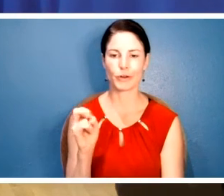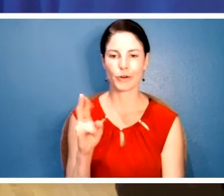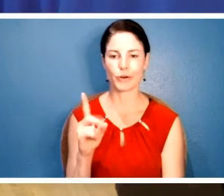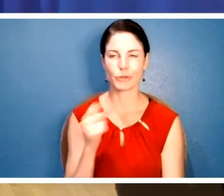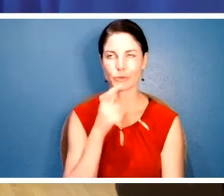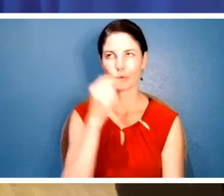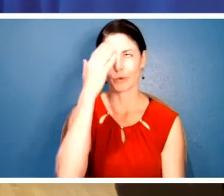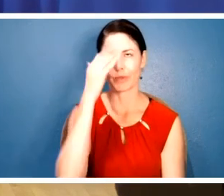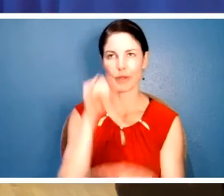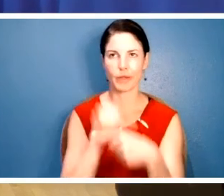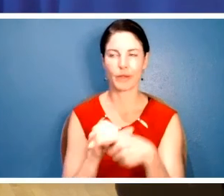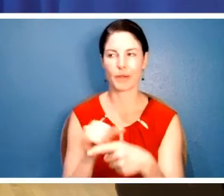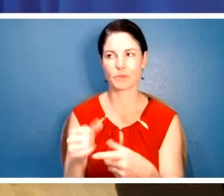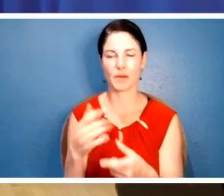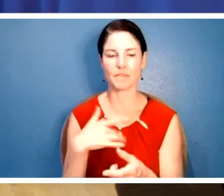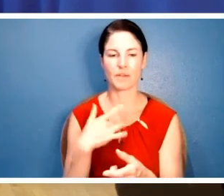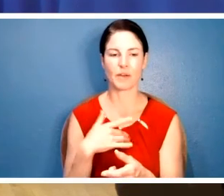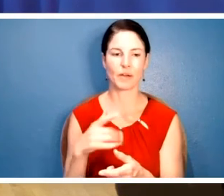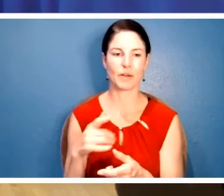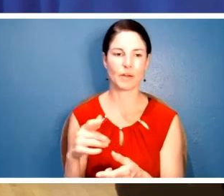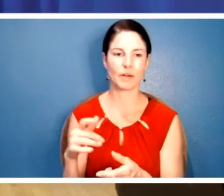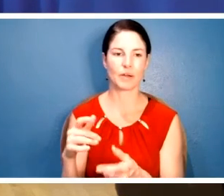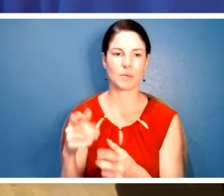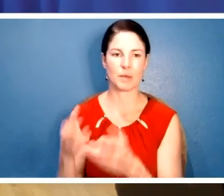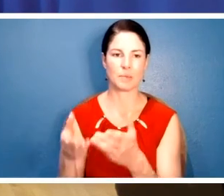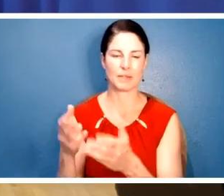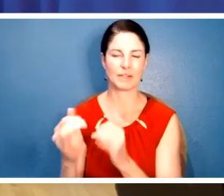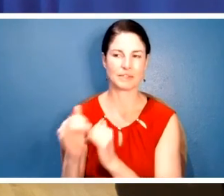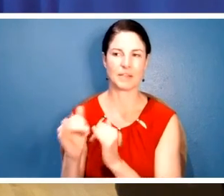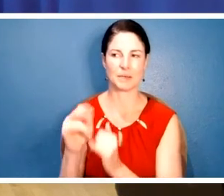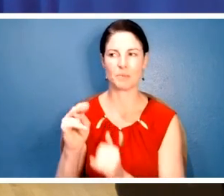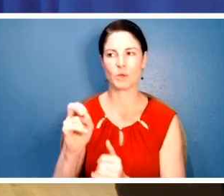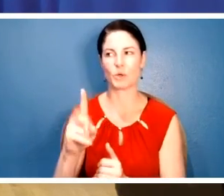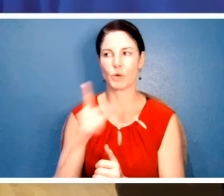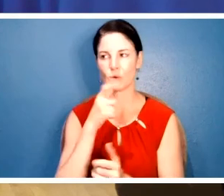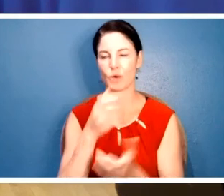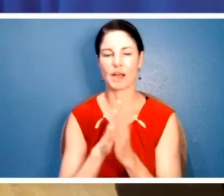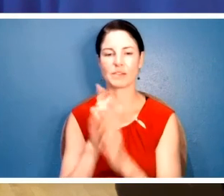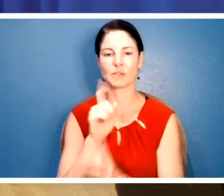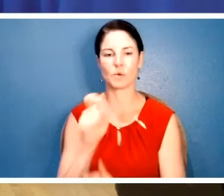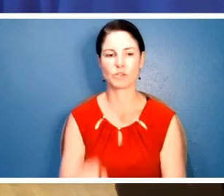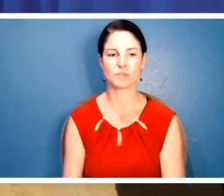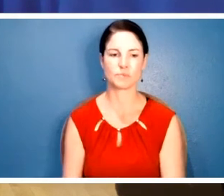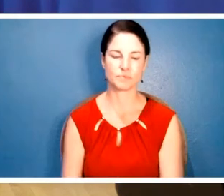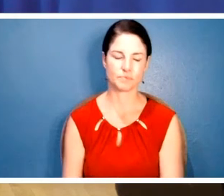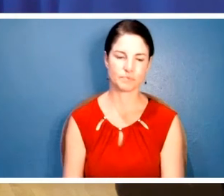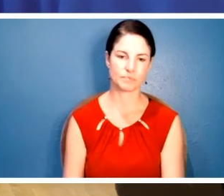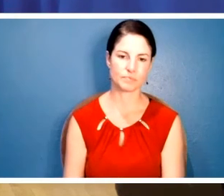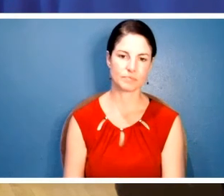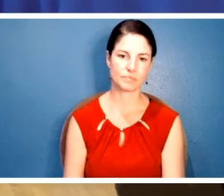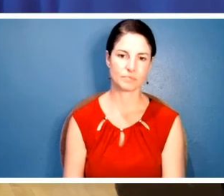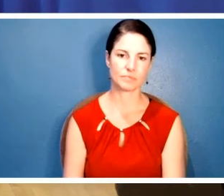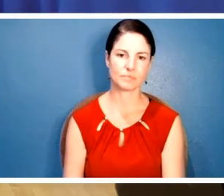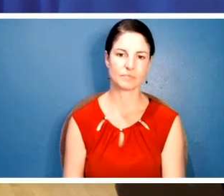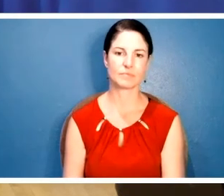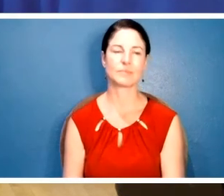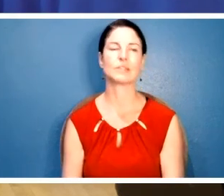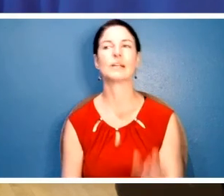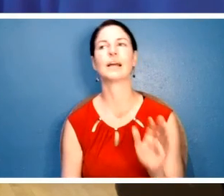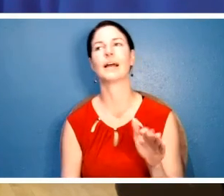SacGov: Laura knows her stuff and in fact lauren and Theresa are. won the prize for most attendees at all redistricting workshop yeah.